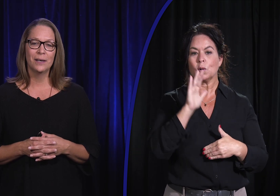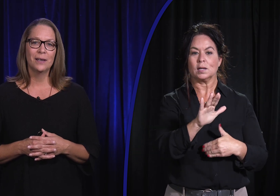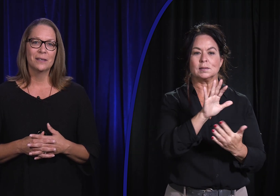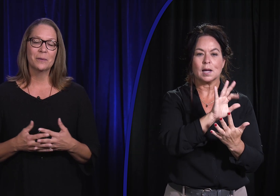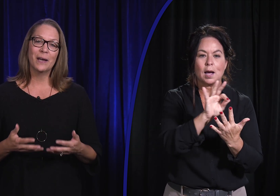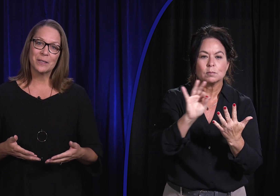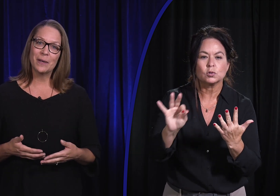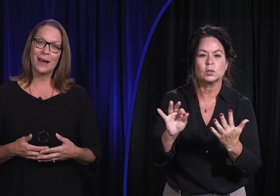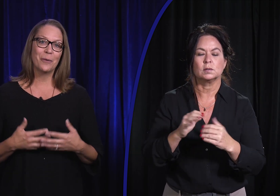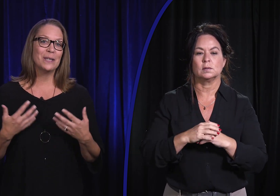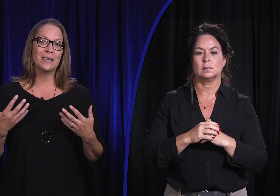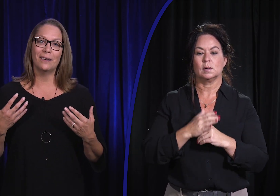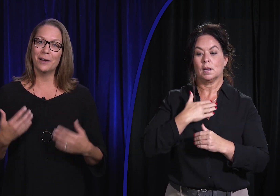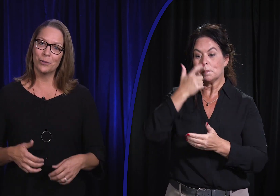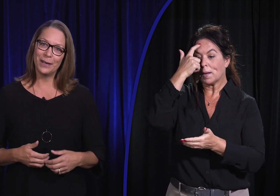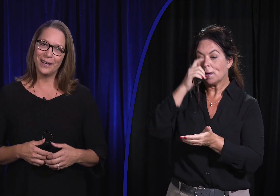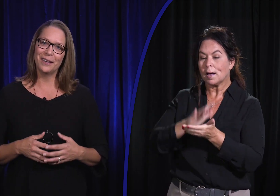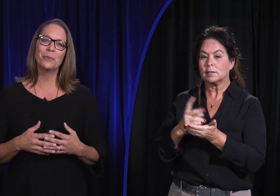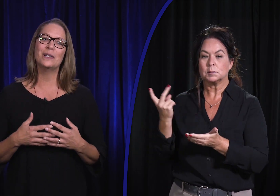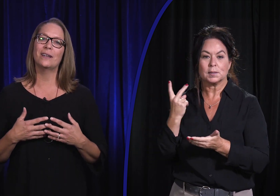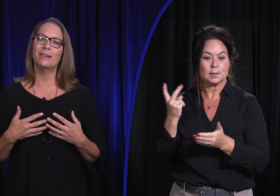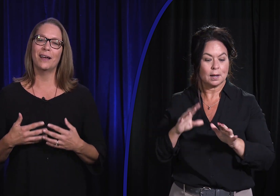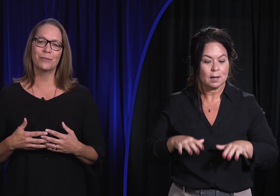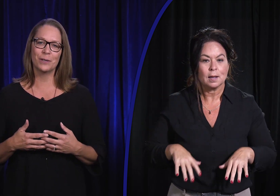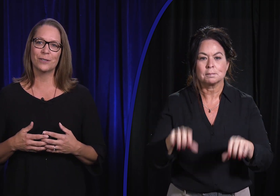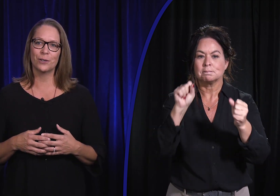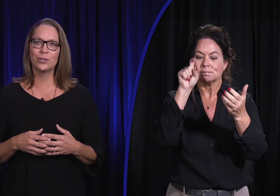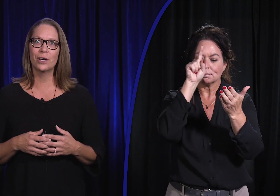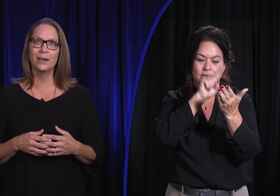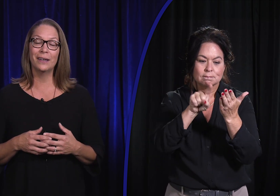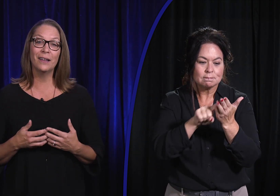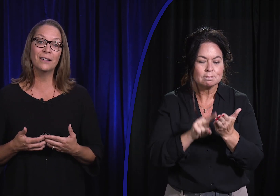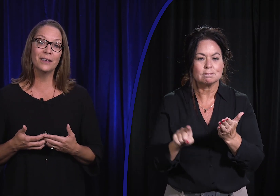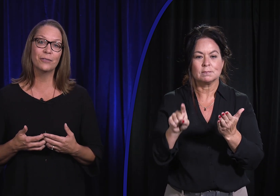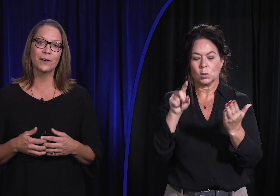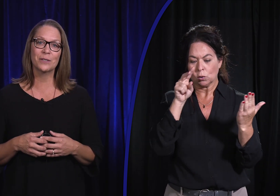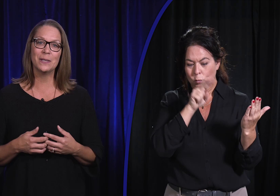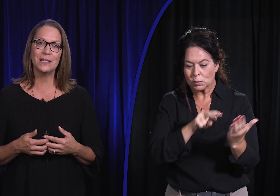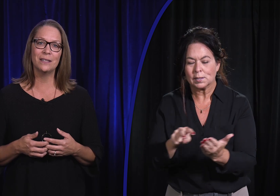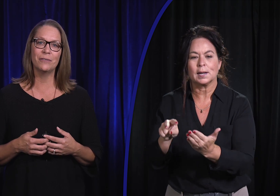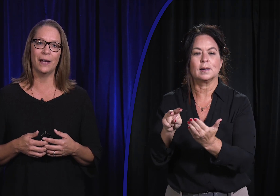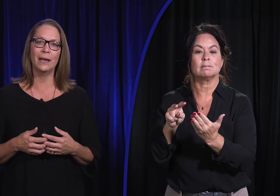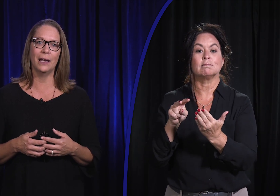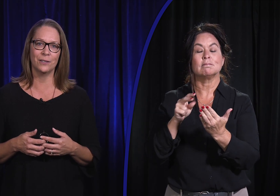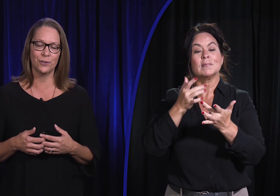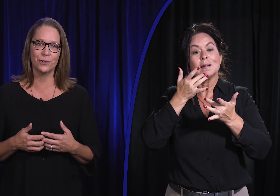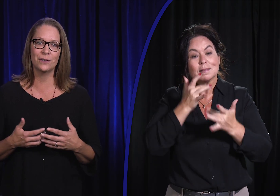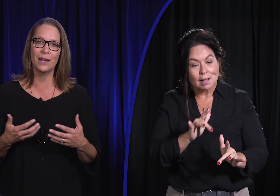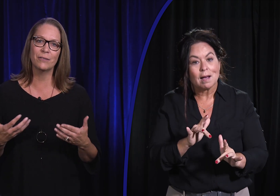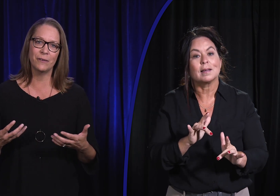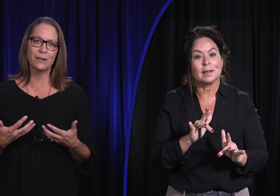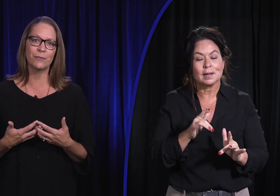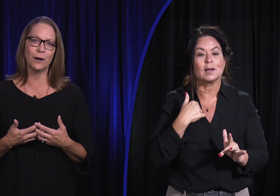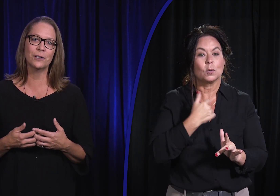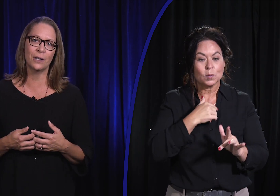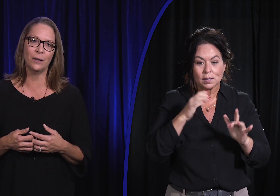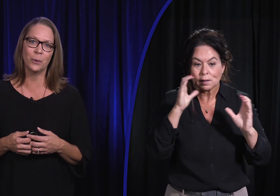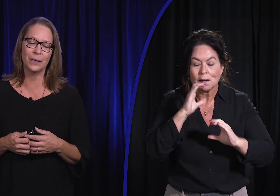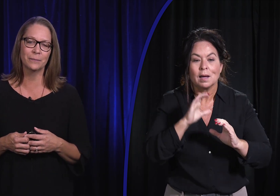So my husband and I, we did a lot of reading, we did a lot of research and luckily for us, we did find answers that fit for our son, Logan.